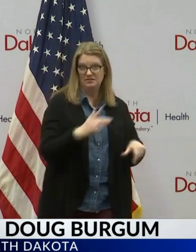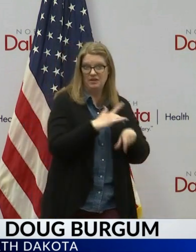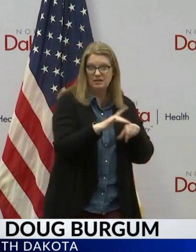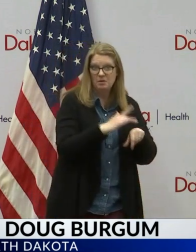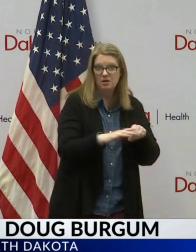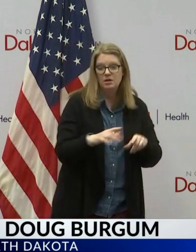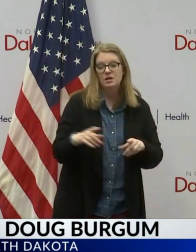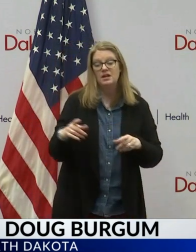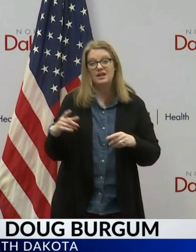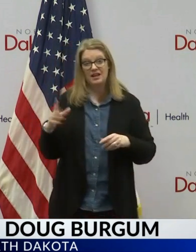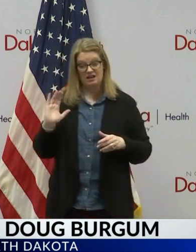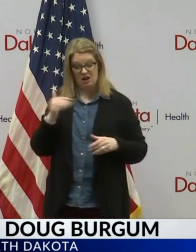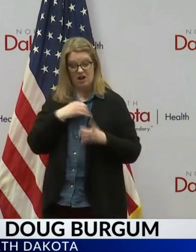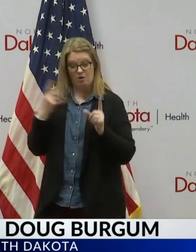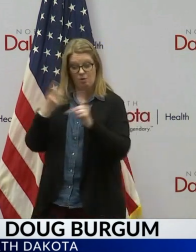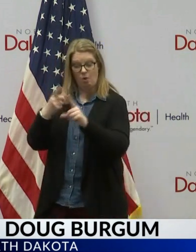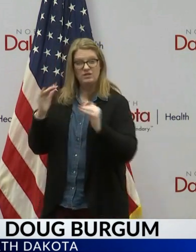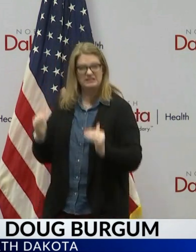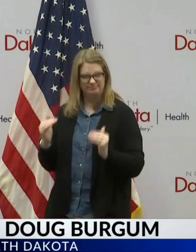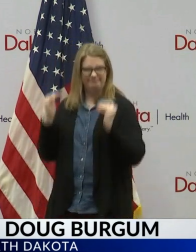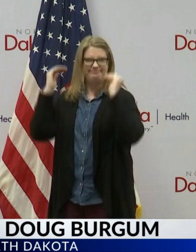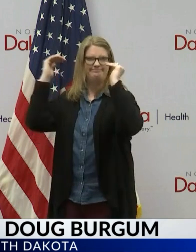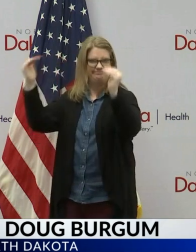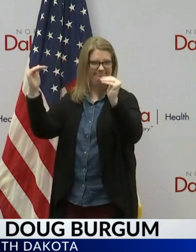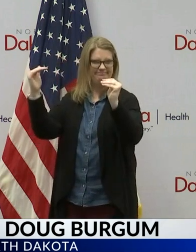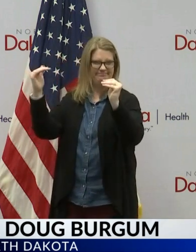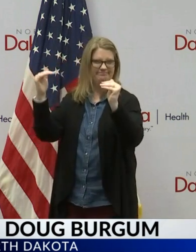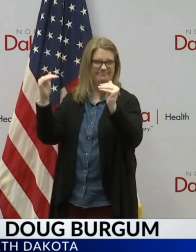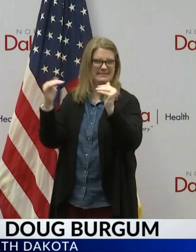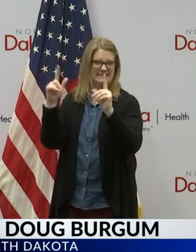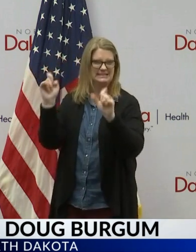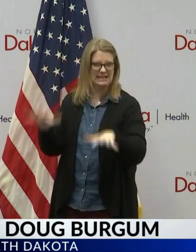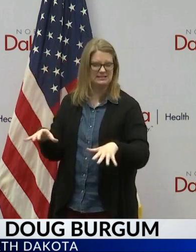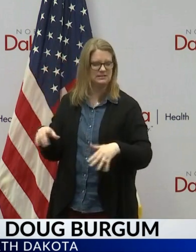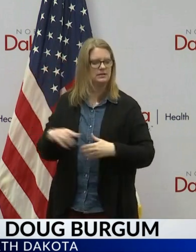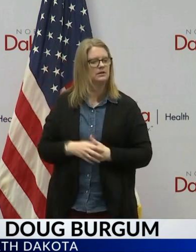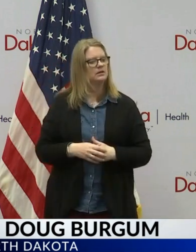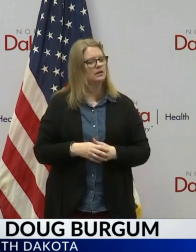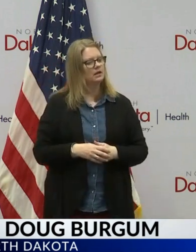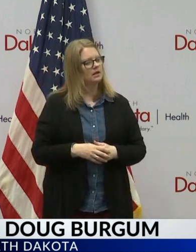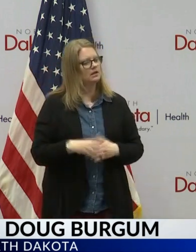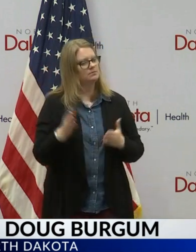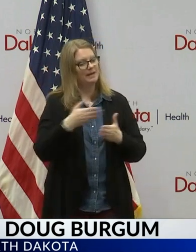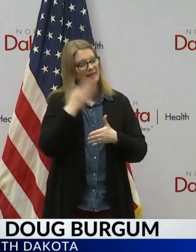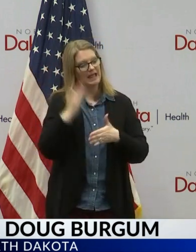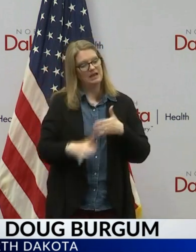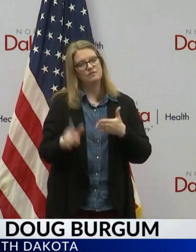AS WE TALK -- WE HAVE AVAILABLE TESTING CAPACITY RIGHT NOW, BUT WE ARE ALSO TRYING TO RAMP IT